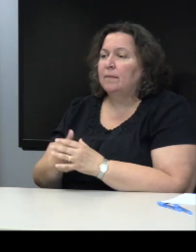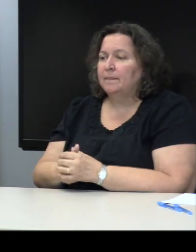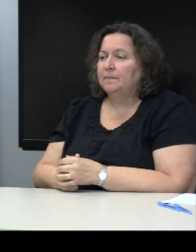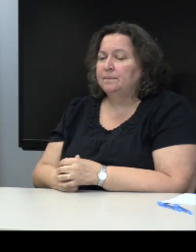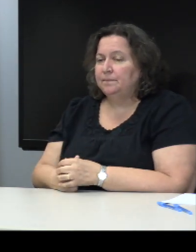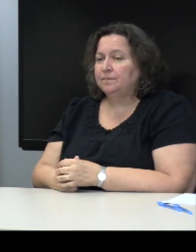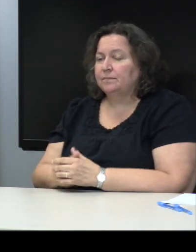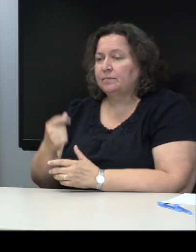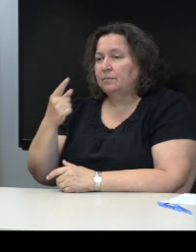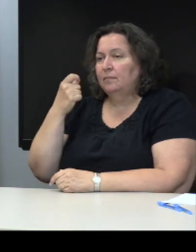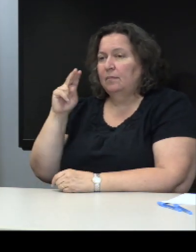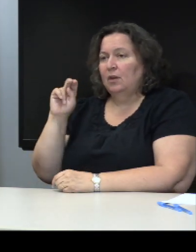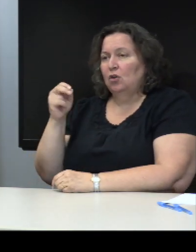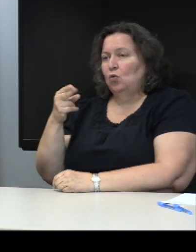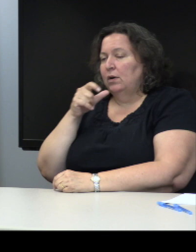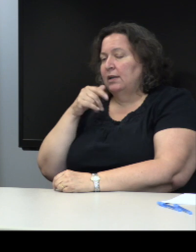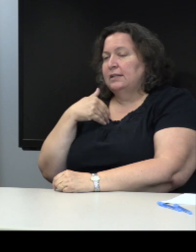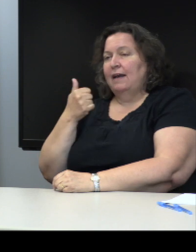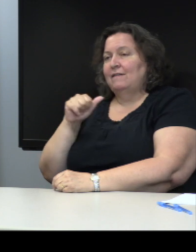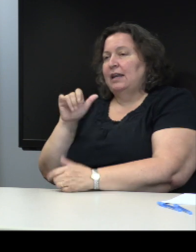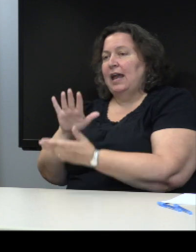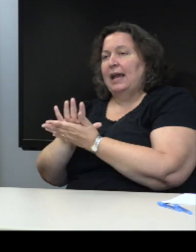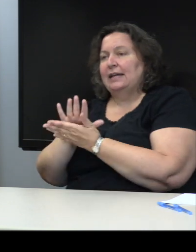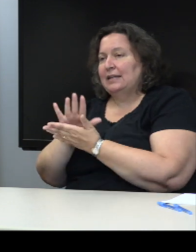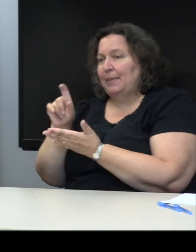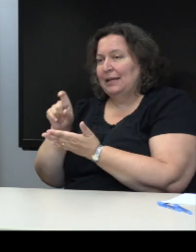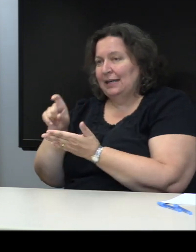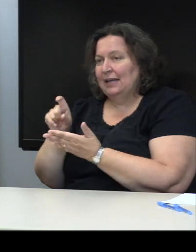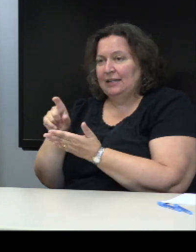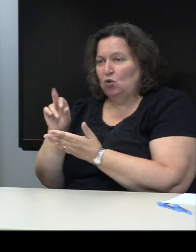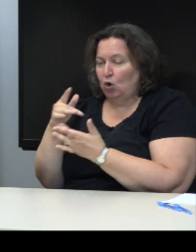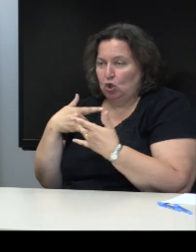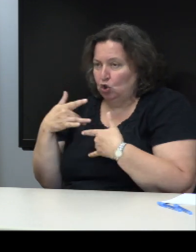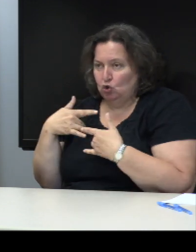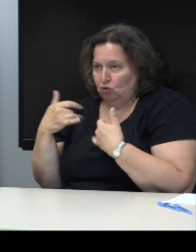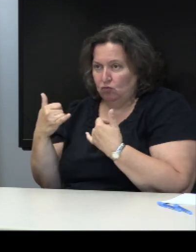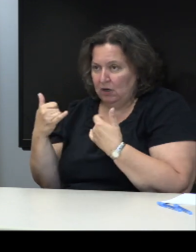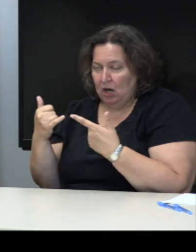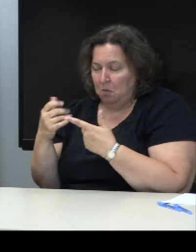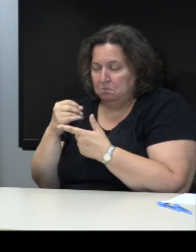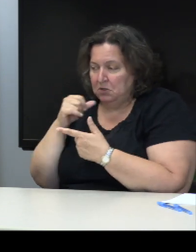Because Norah does not have any academic needs or concerns right now, nor does she have any other disability,